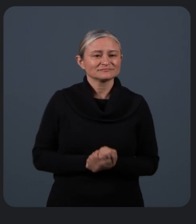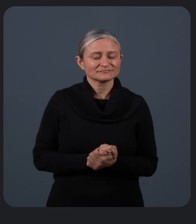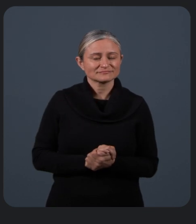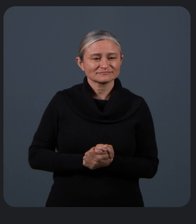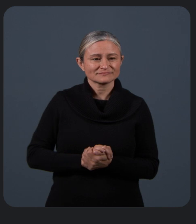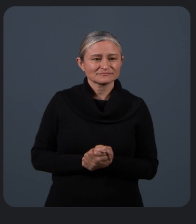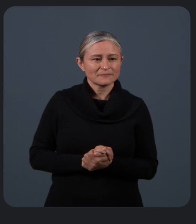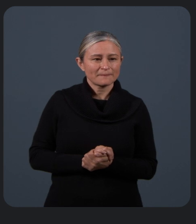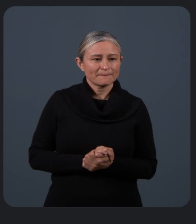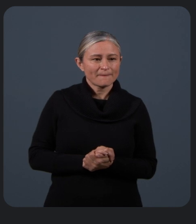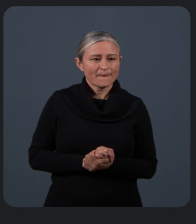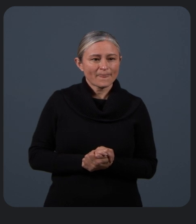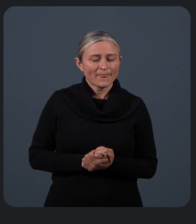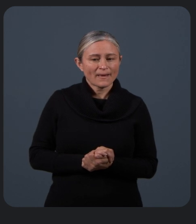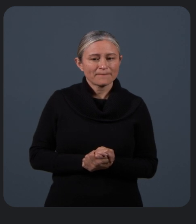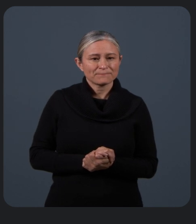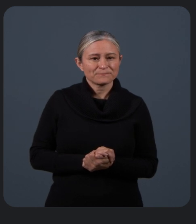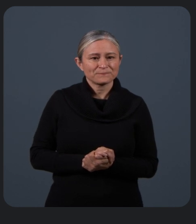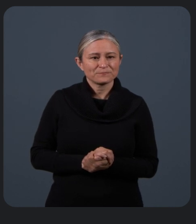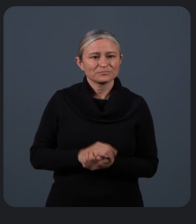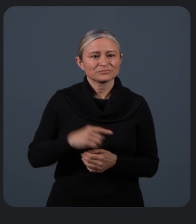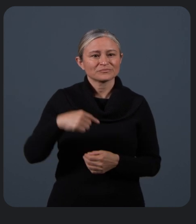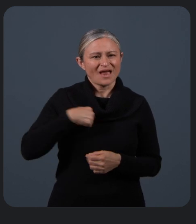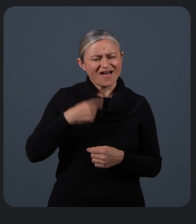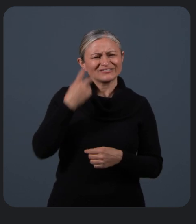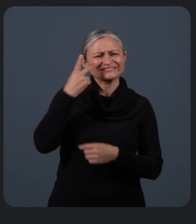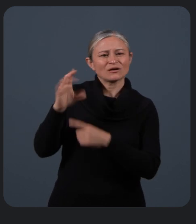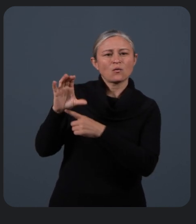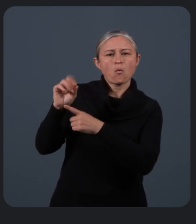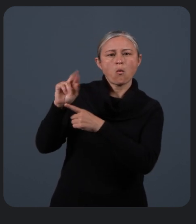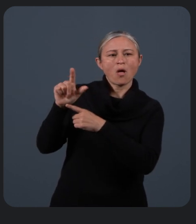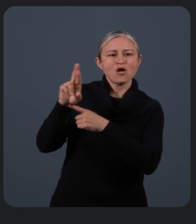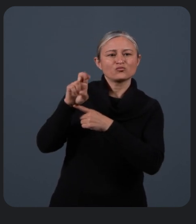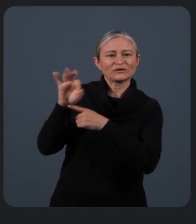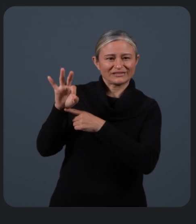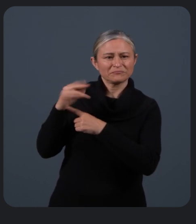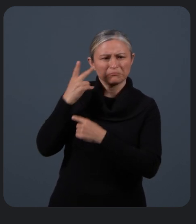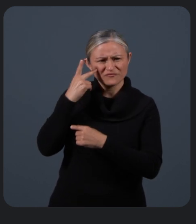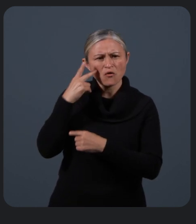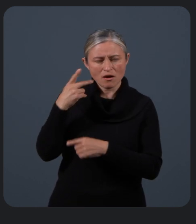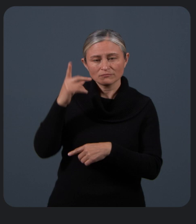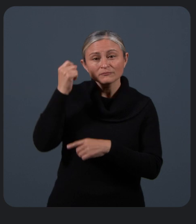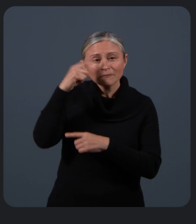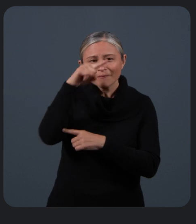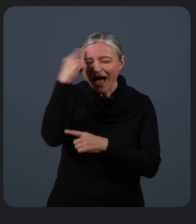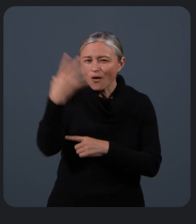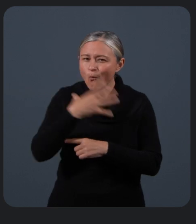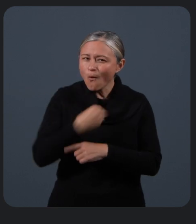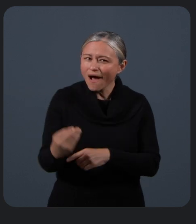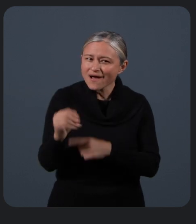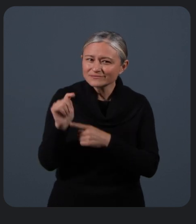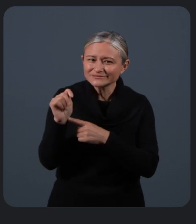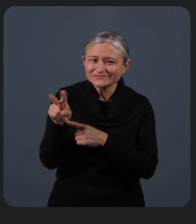I had seen coral reefs before, but only on black-and-white TV. When I was five or six, saved up enough